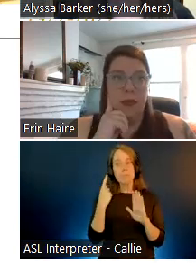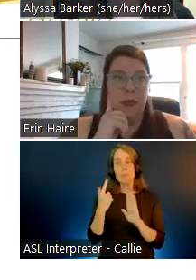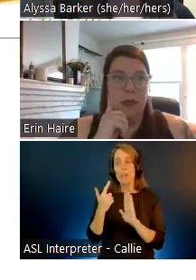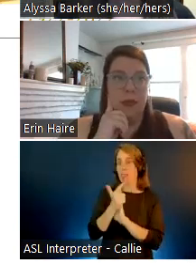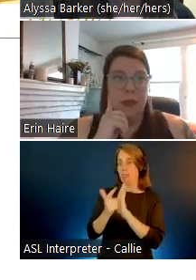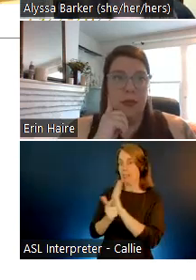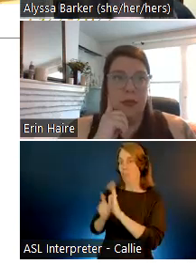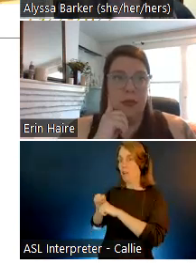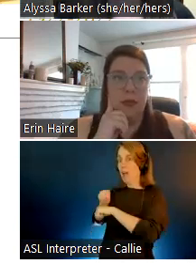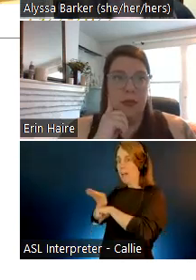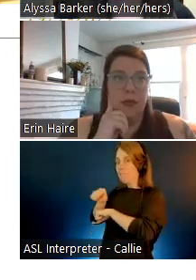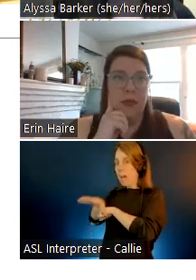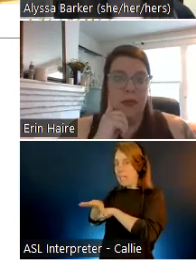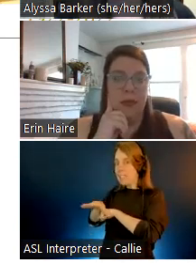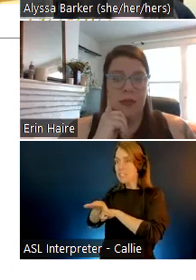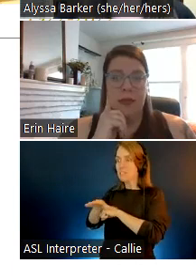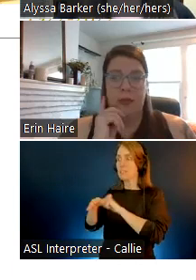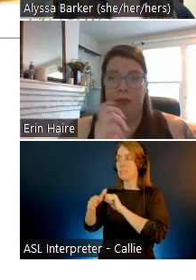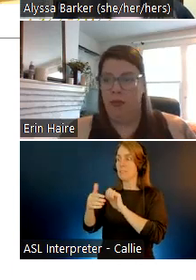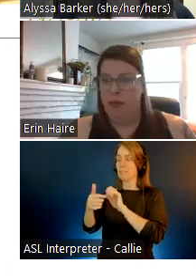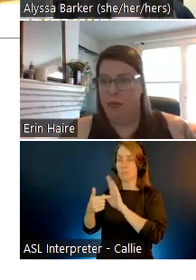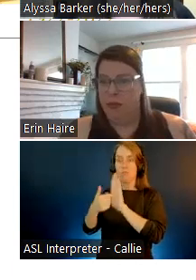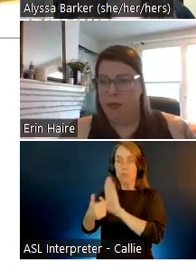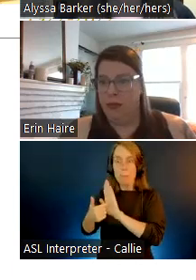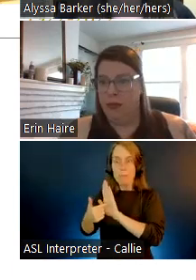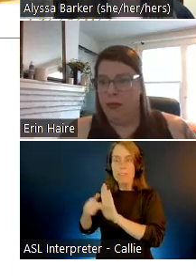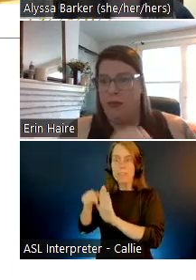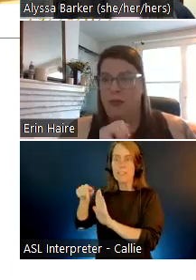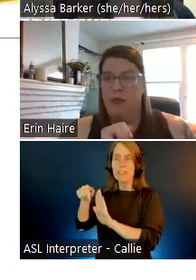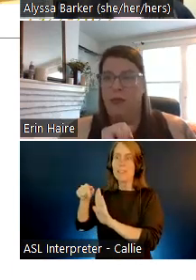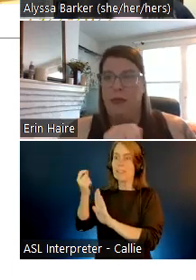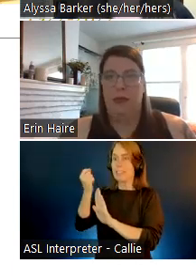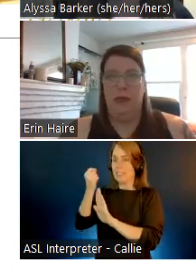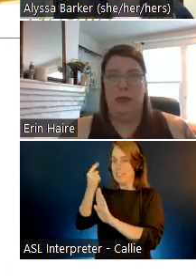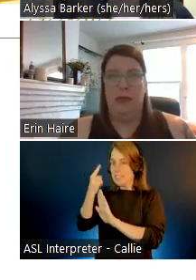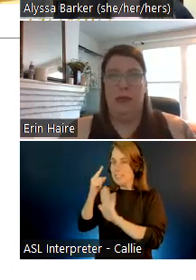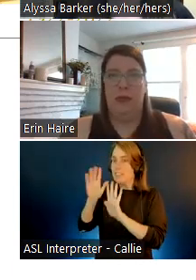or legal representation um unless and until the agency does find that there's been discrimination